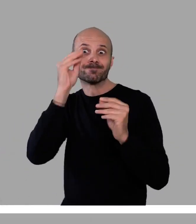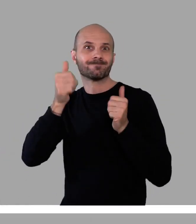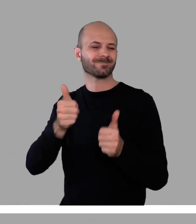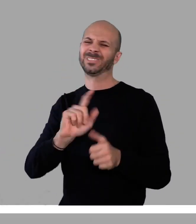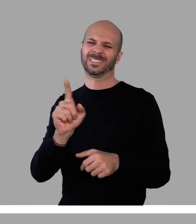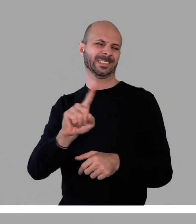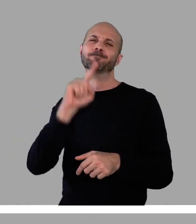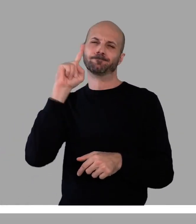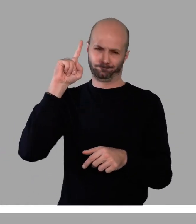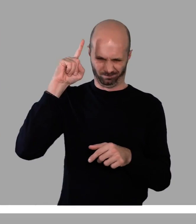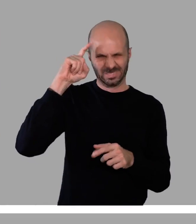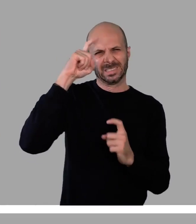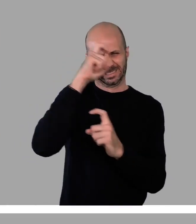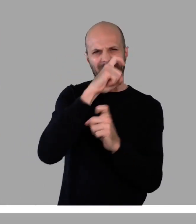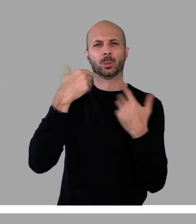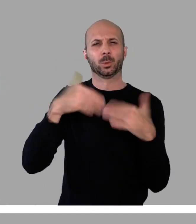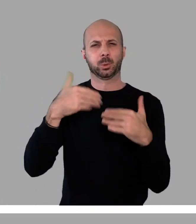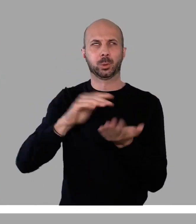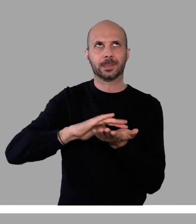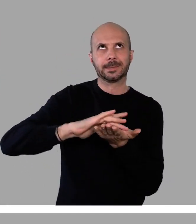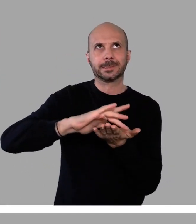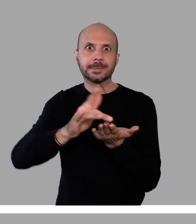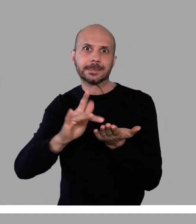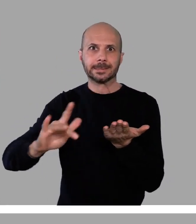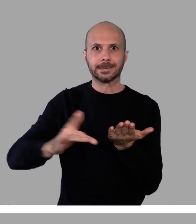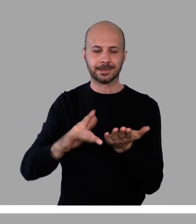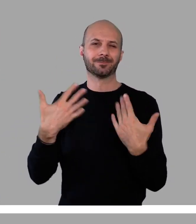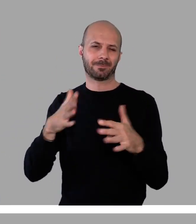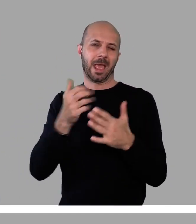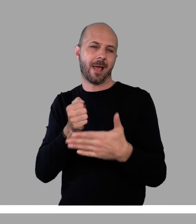because it's more difficult to understand at a tactile reading.